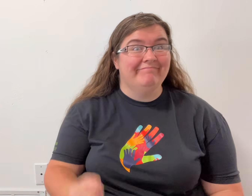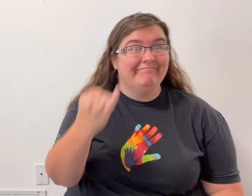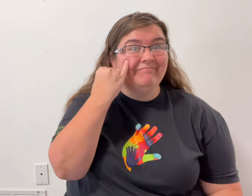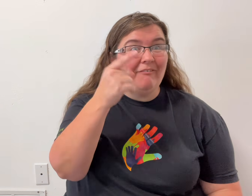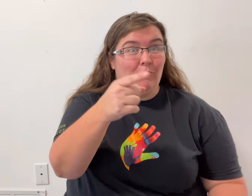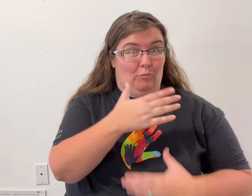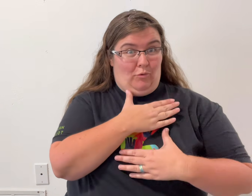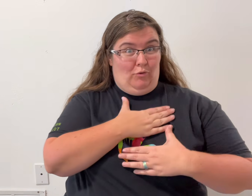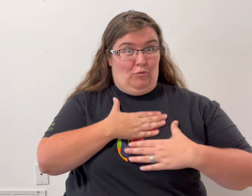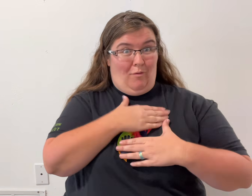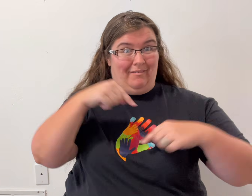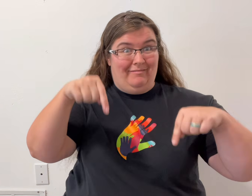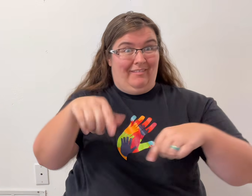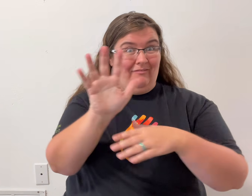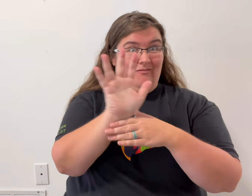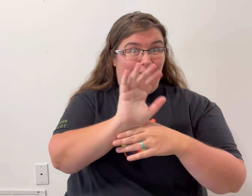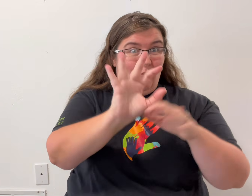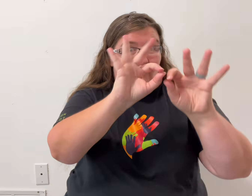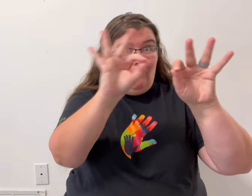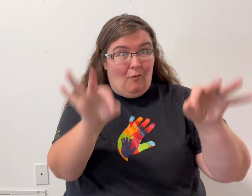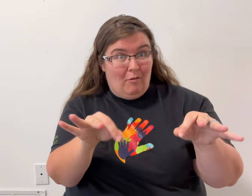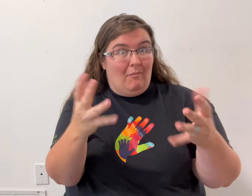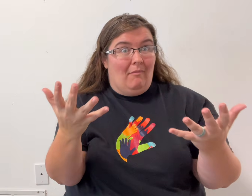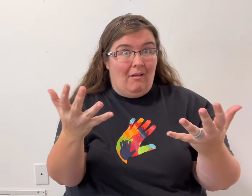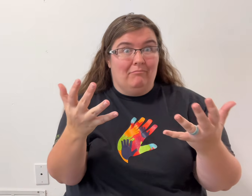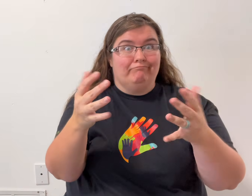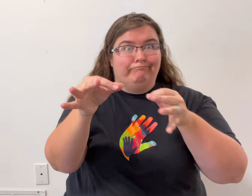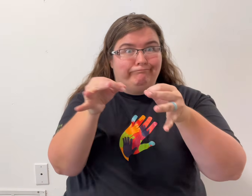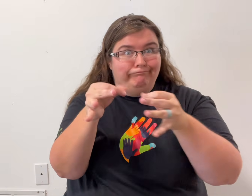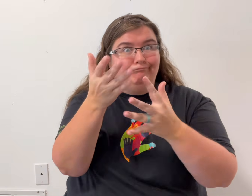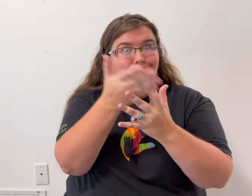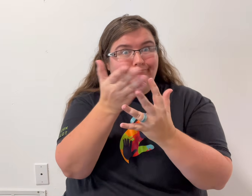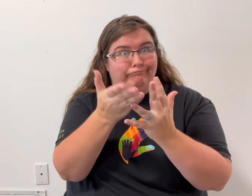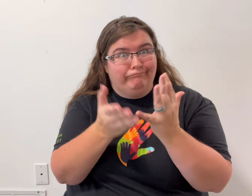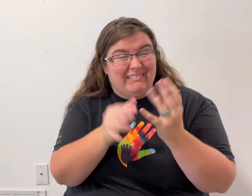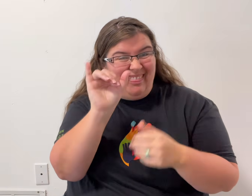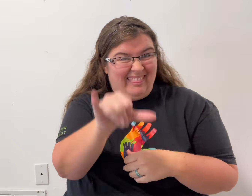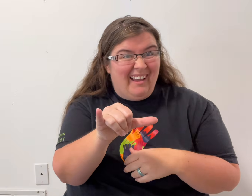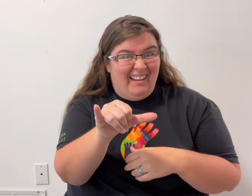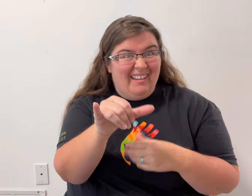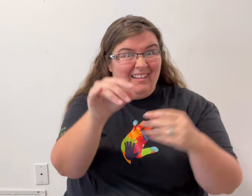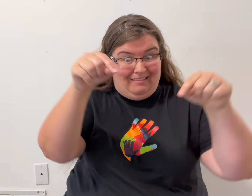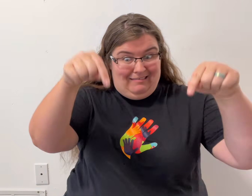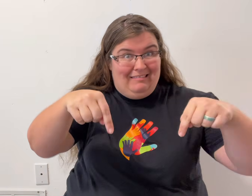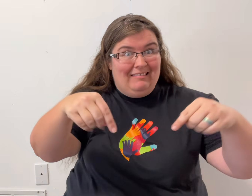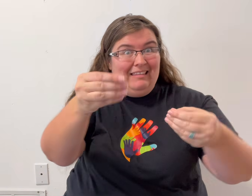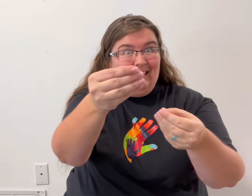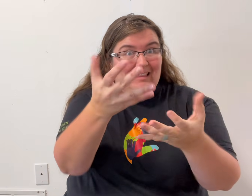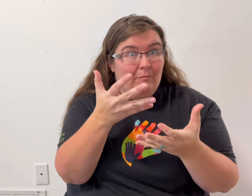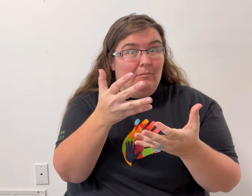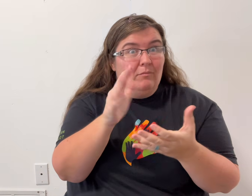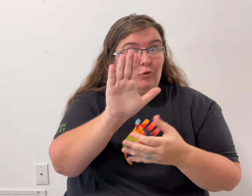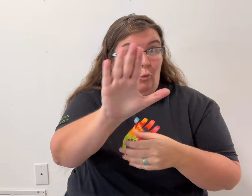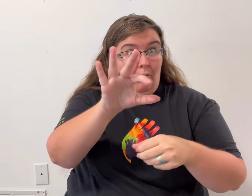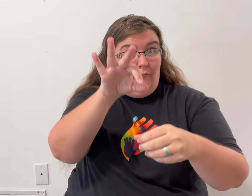If you enjoyed this video and the format how I explain and break it down, that? Let me know below because